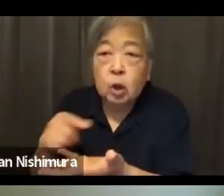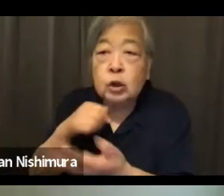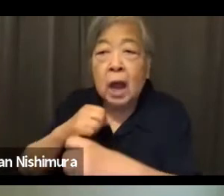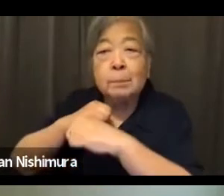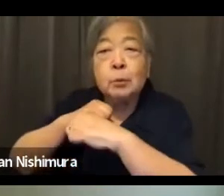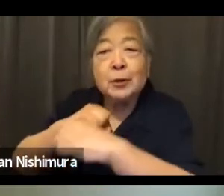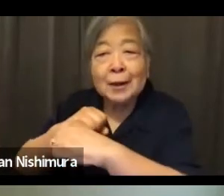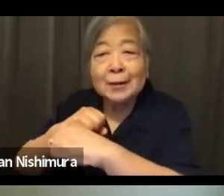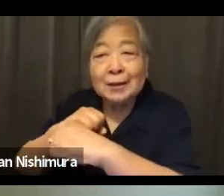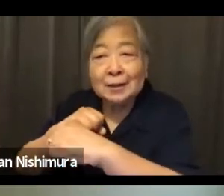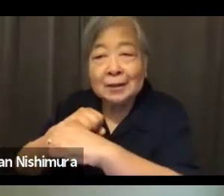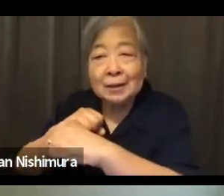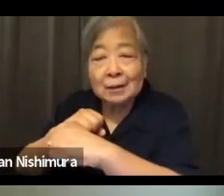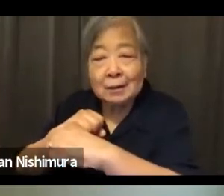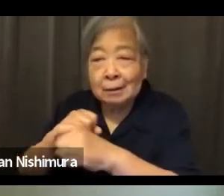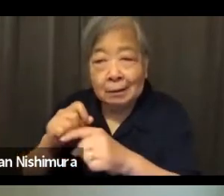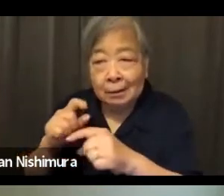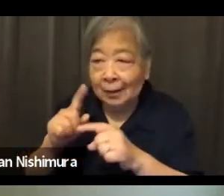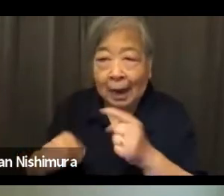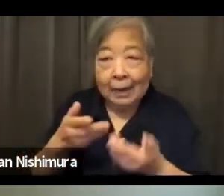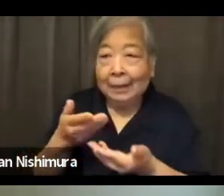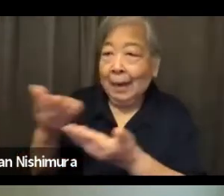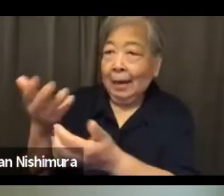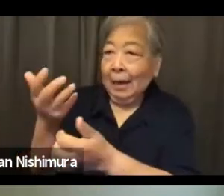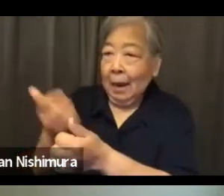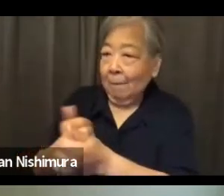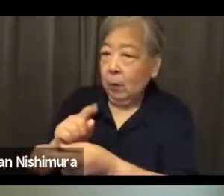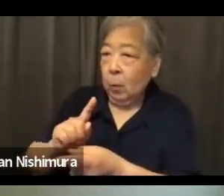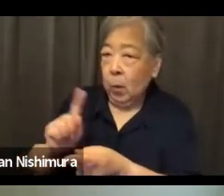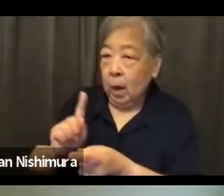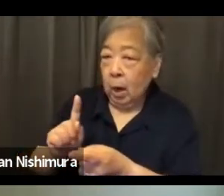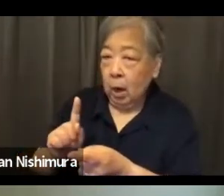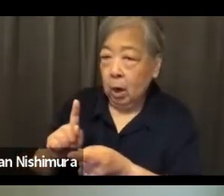sense that you can take them everywhere that people with disabilities can take them everywhere.